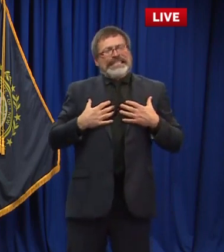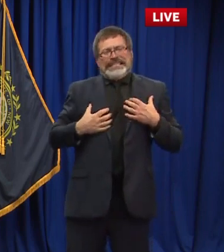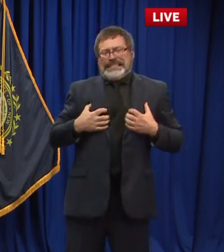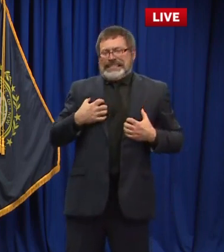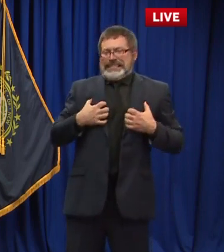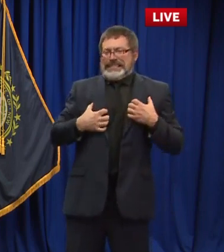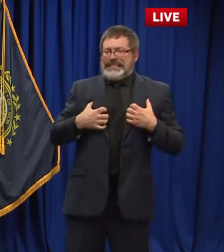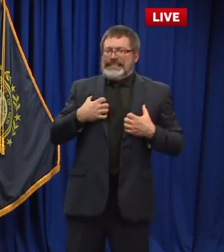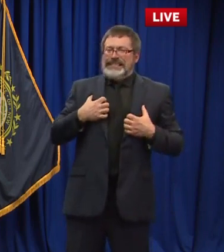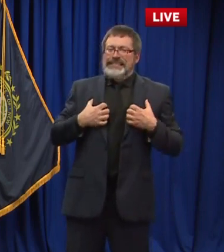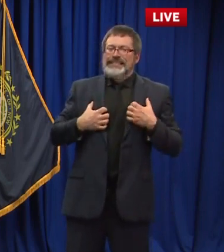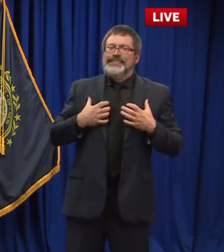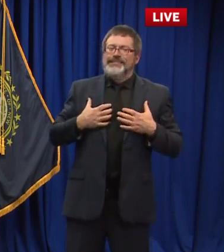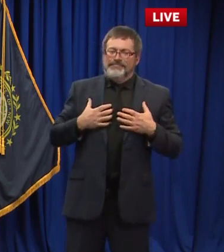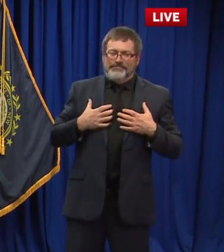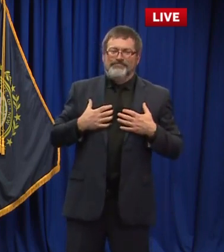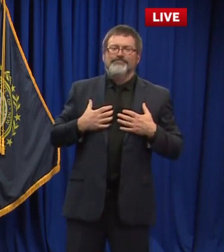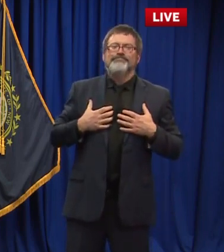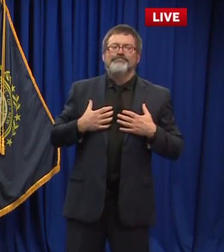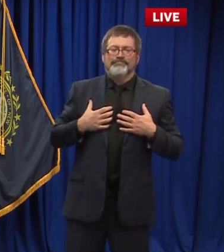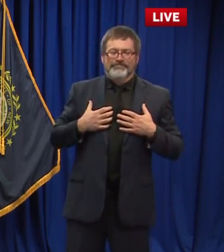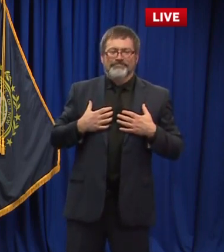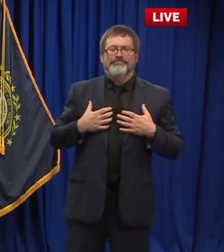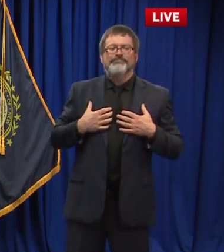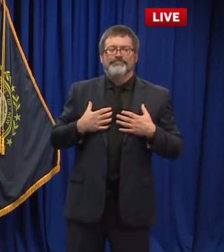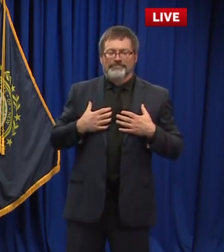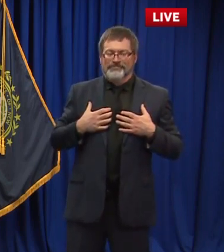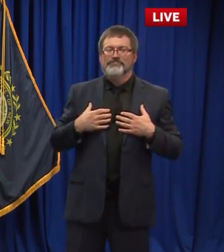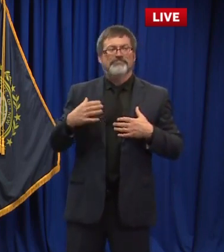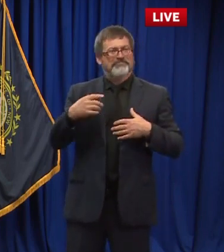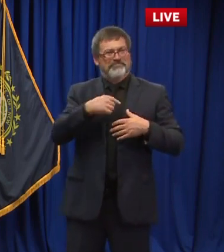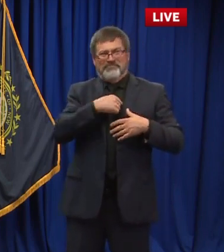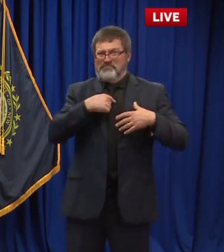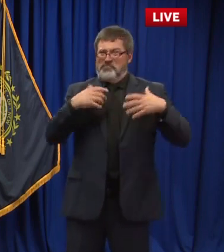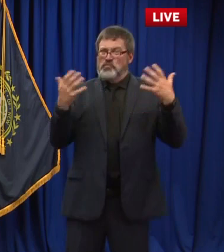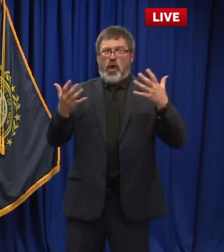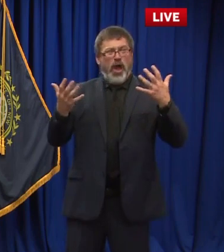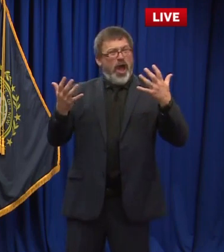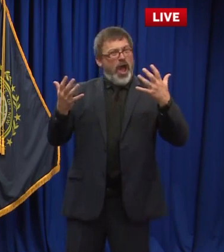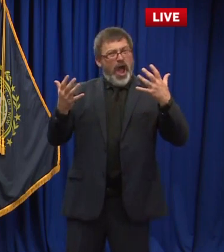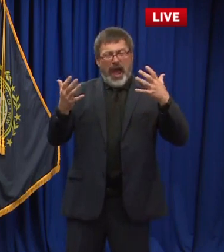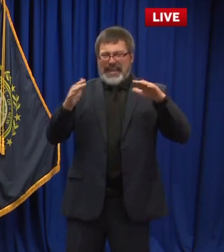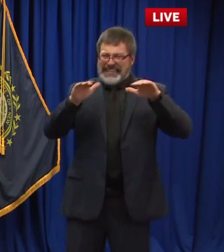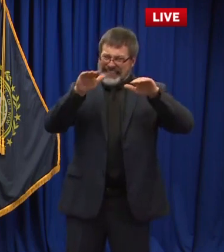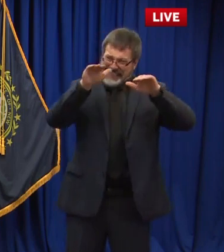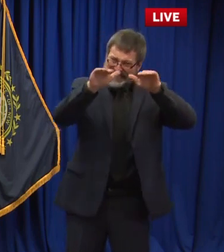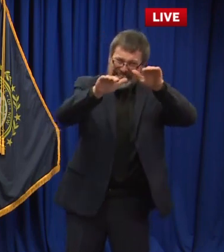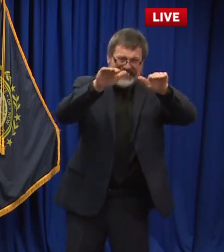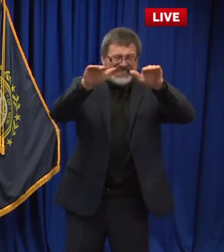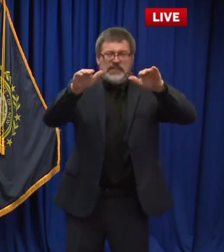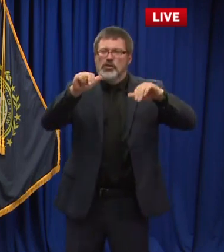WE WANT TO CONTINUE TO STRESS THE IMPORTANCE OF THE PUBLIC HEALTH PRECAUTIONS AND RECOMMENDATIONS THAT WE CONTINUE TO RECOMMEND.